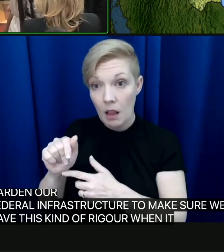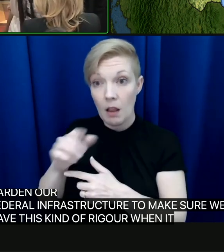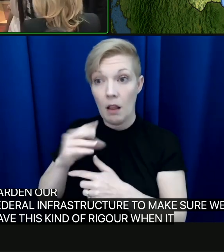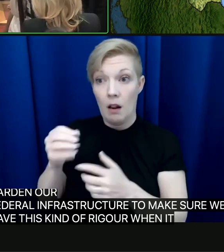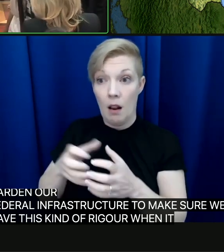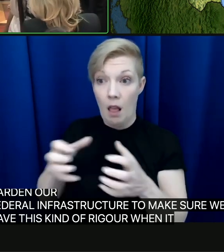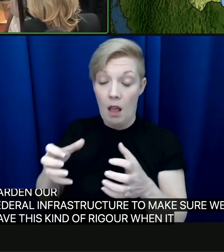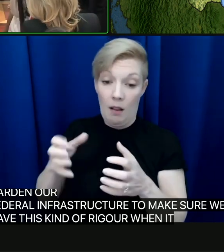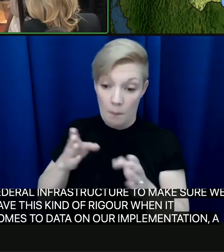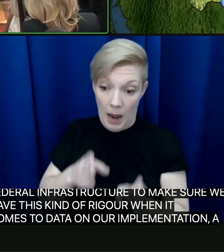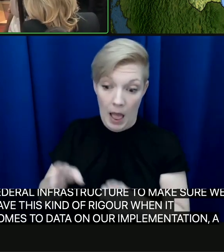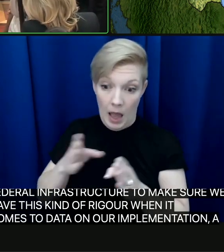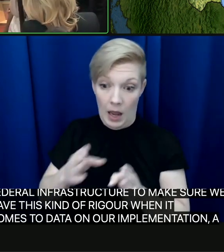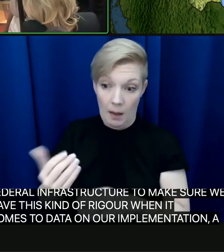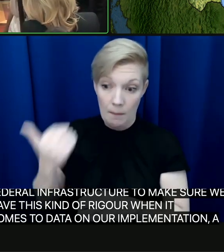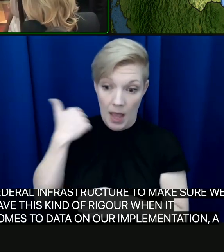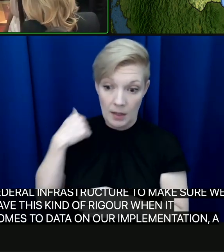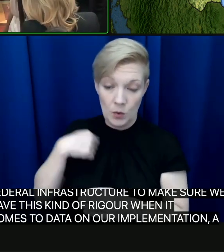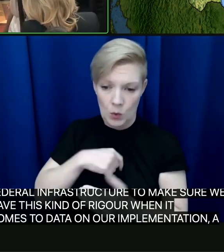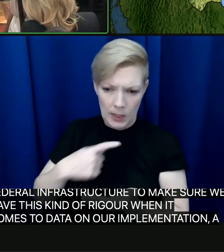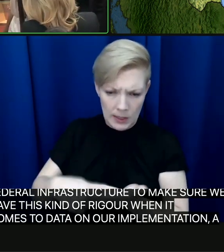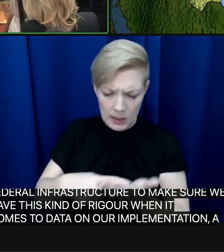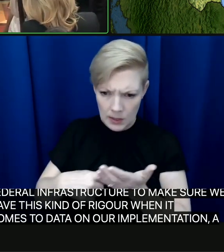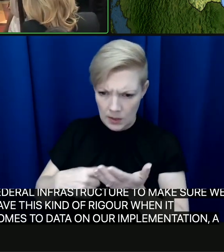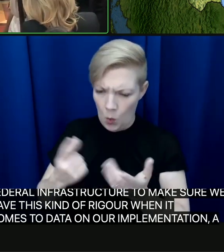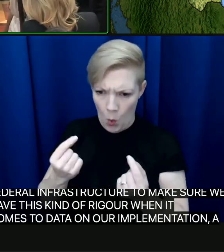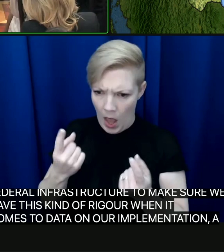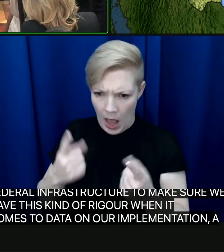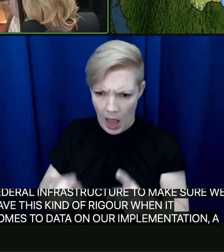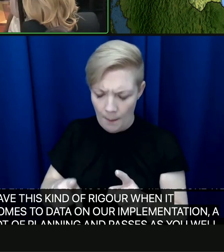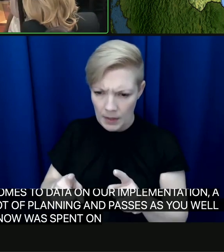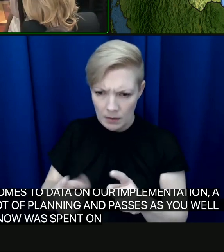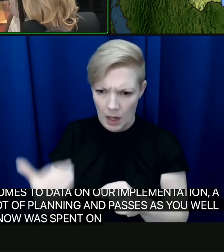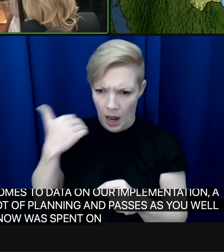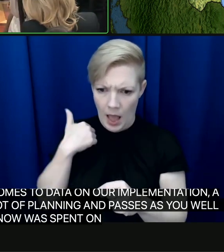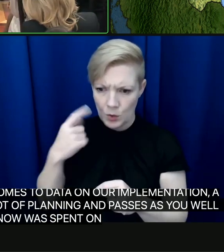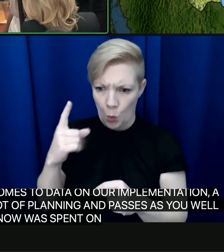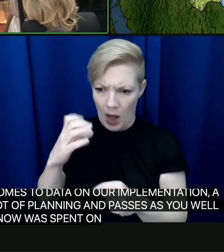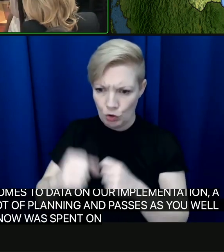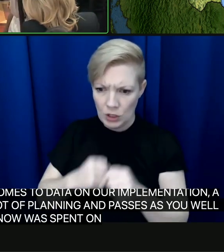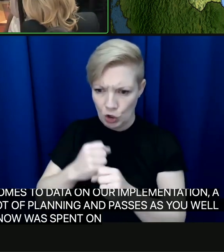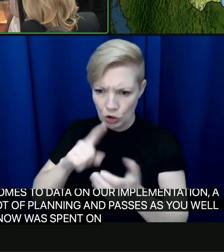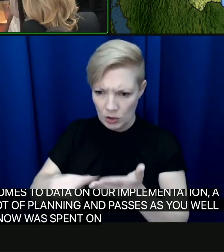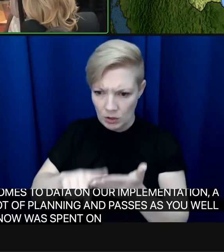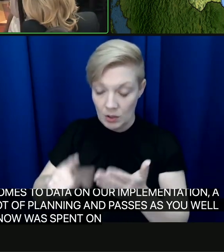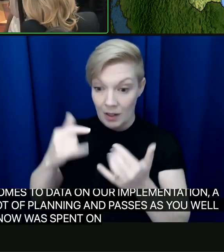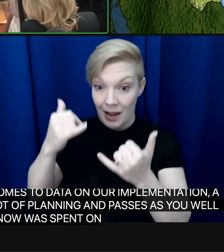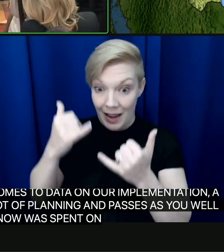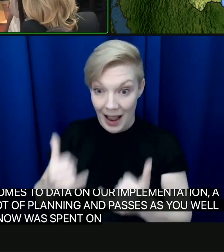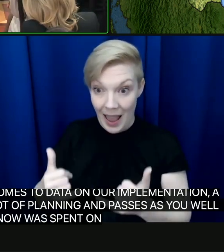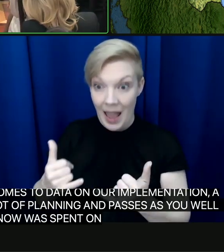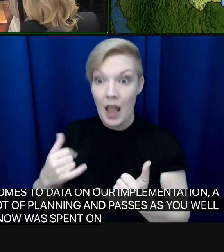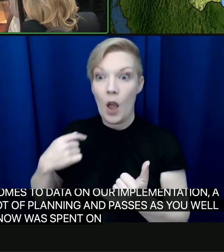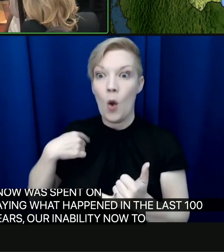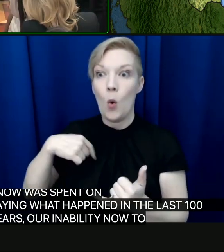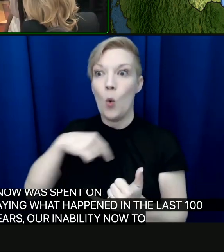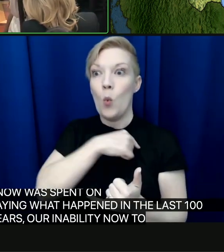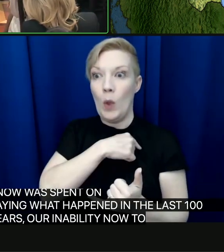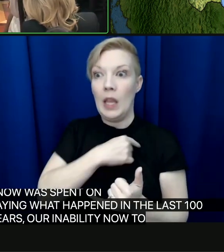was spent on saying what have in the last 100 years. But our inability now to look at the last 100 years, our need to look at the last five years